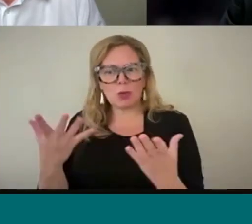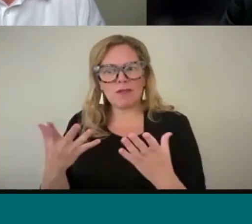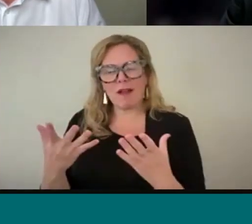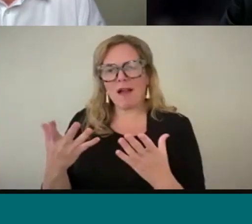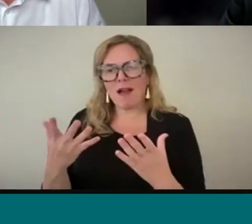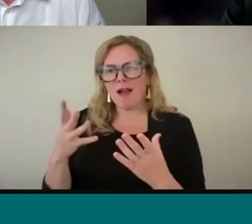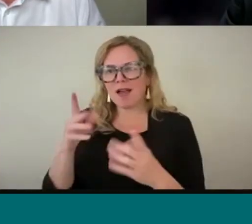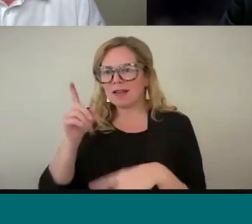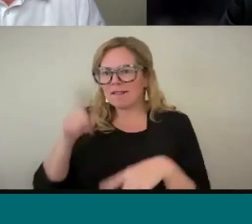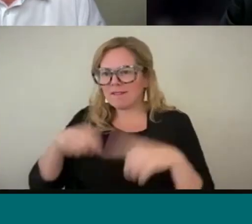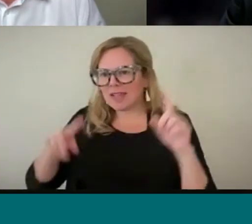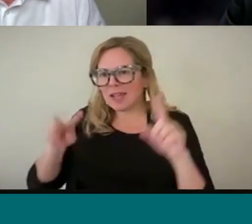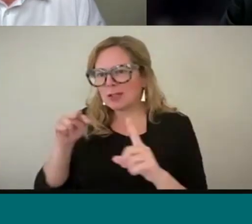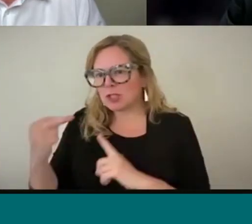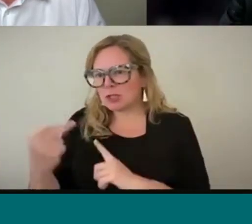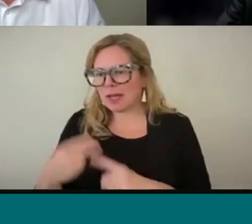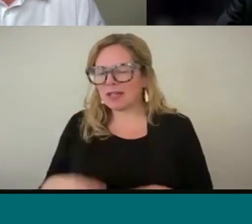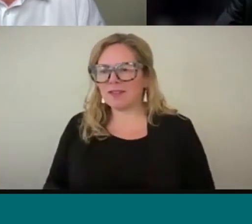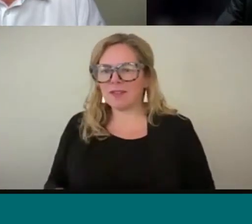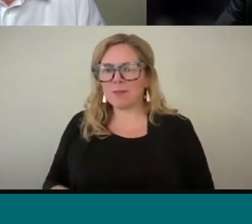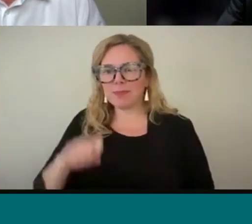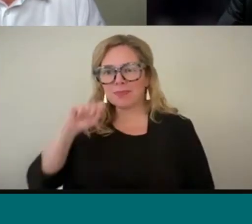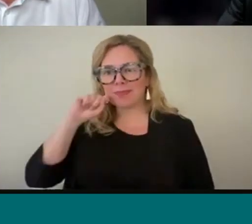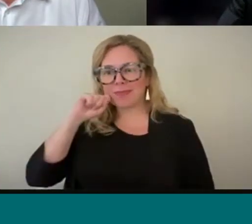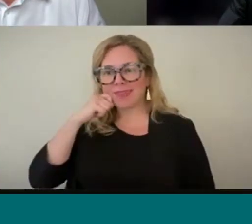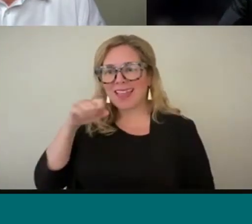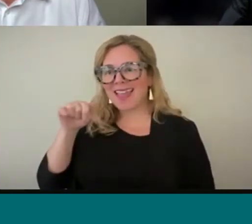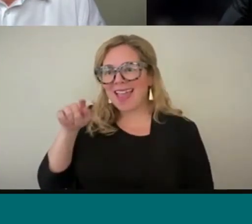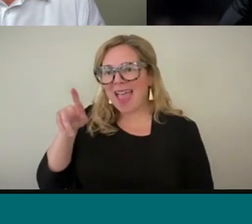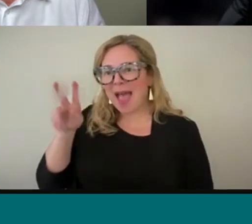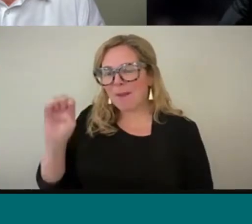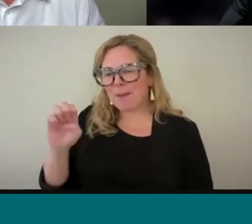role here really is providing the operating systems across the iPhone, the iPad and the